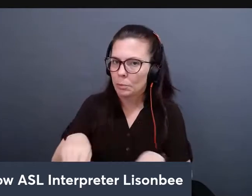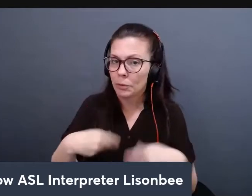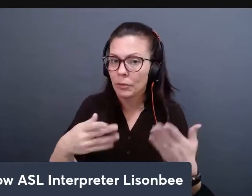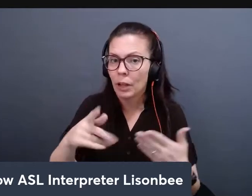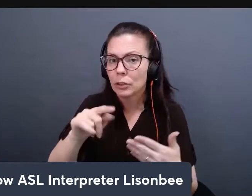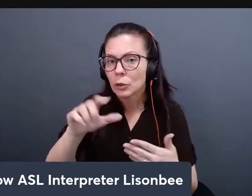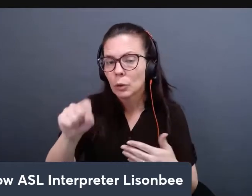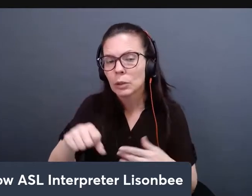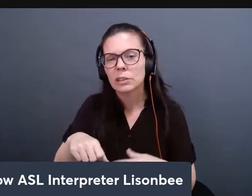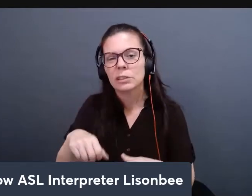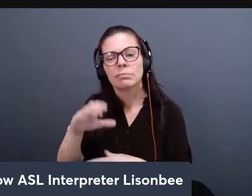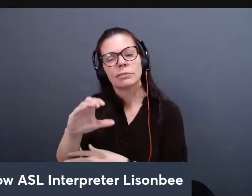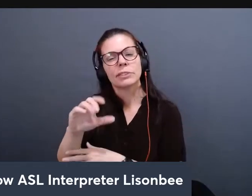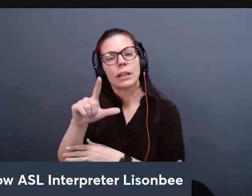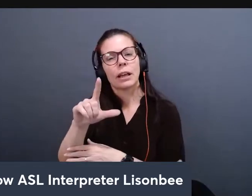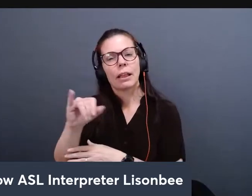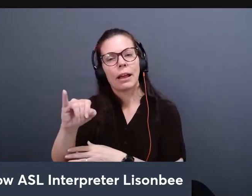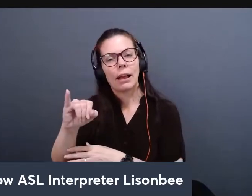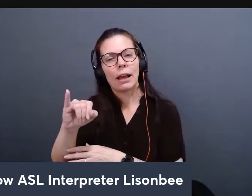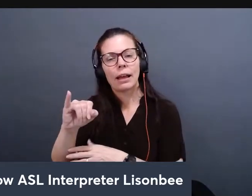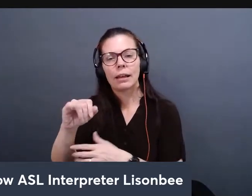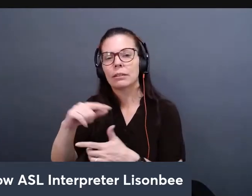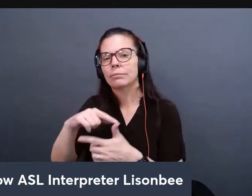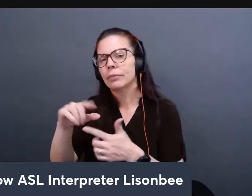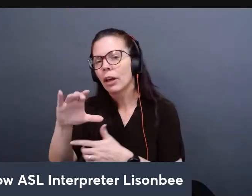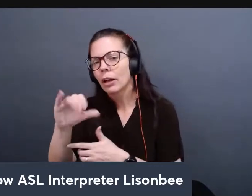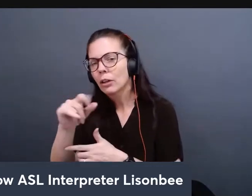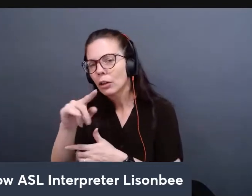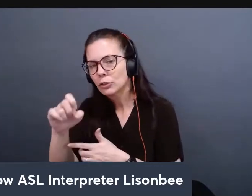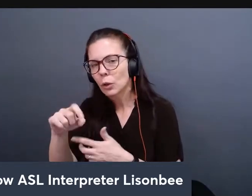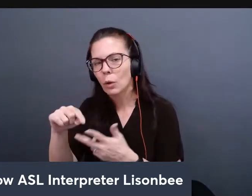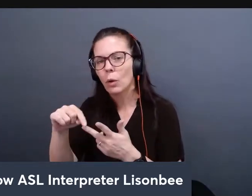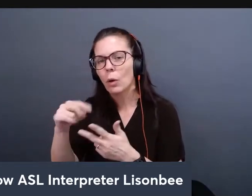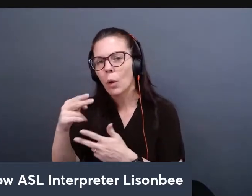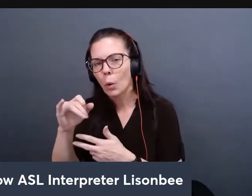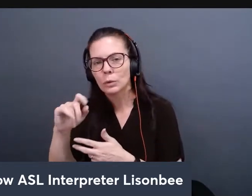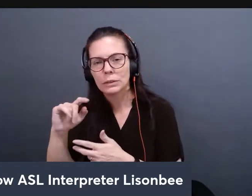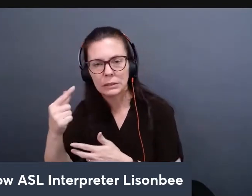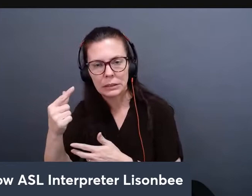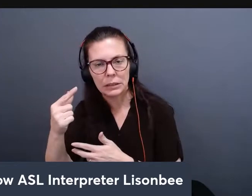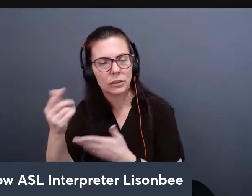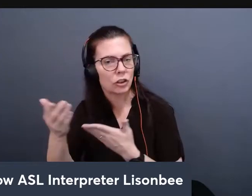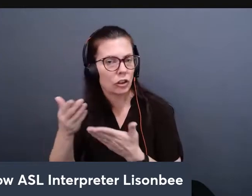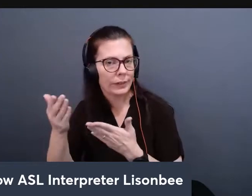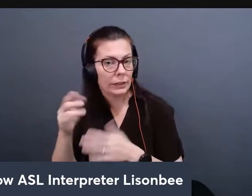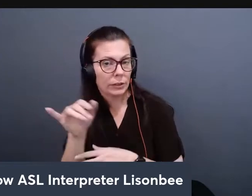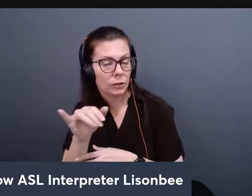plus our console and our hosting service as well, to allow you to be able